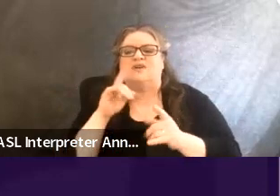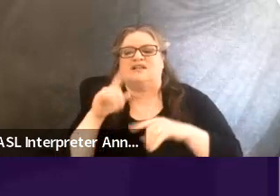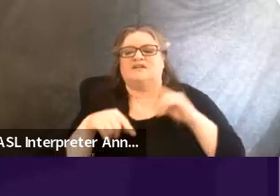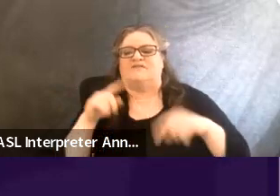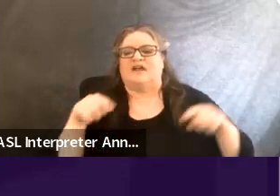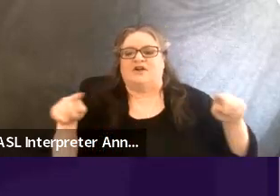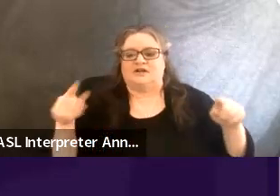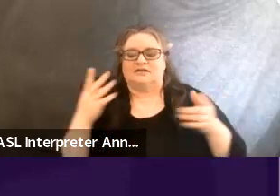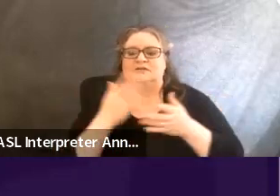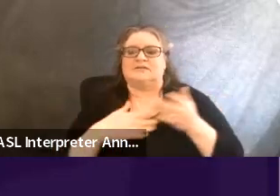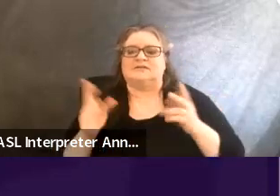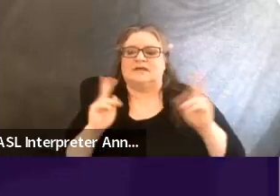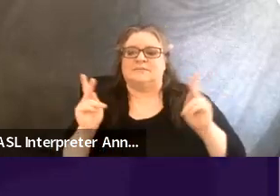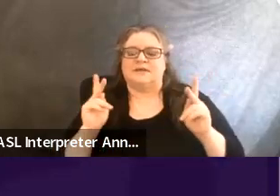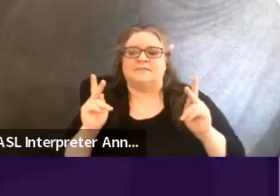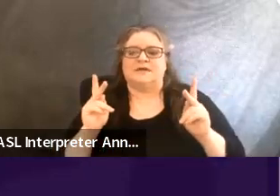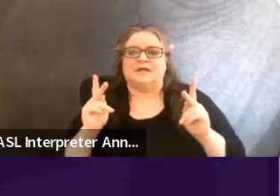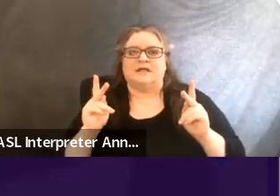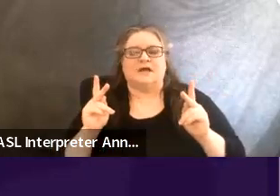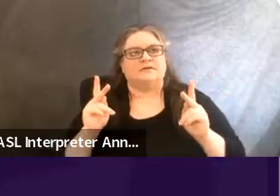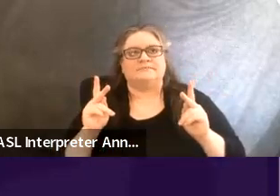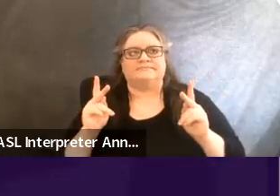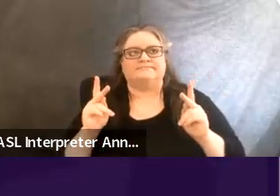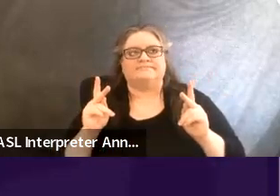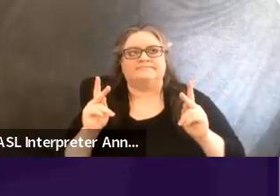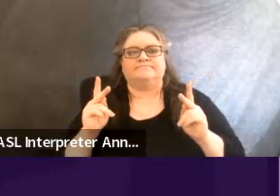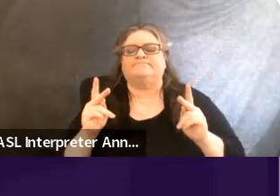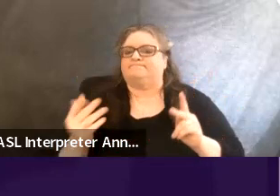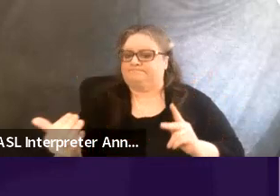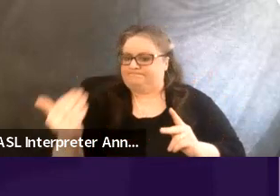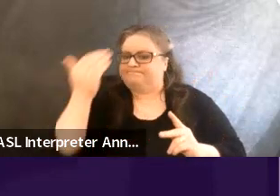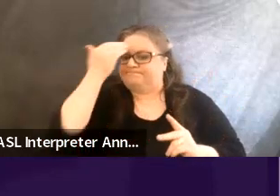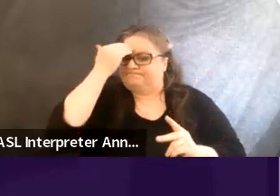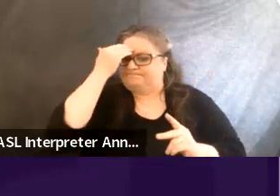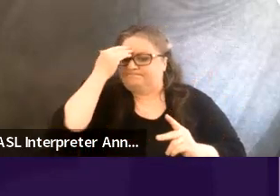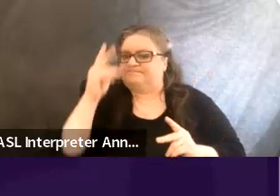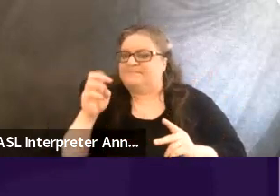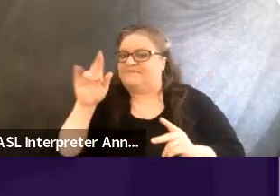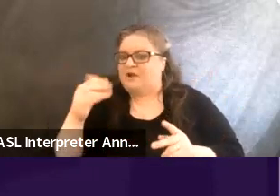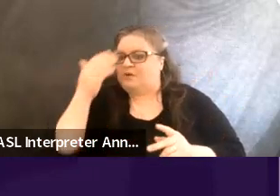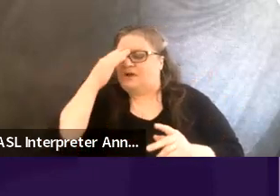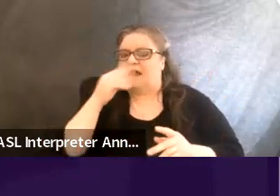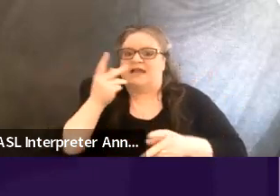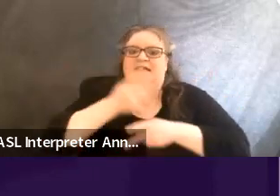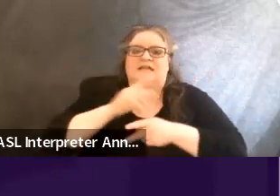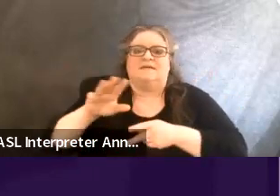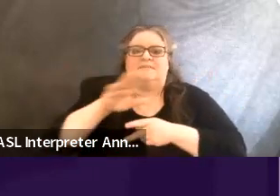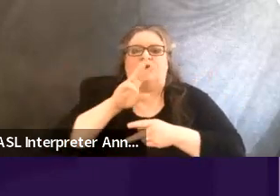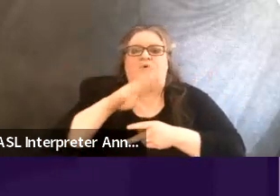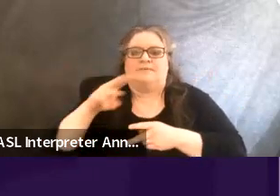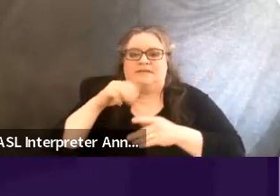Some people, you know, are very aware of it and they try to keep their websites accessible,